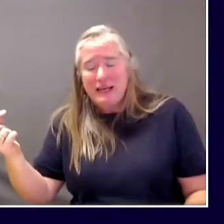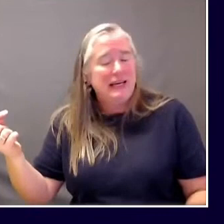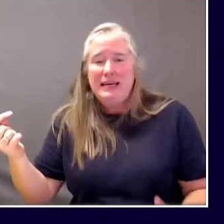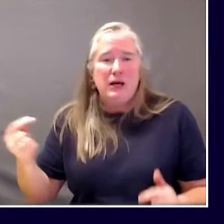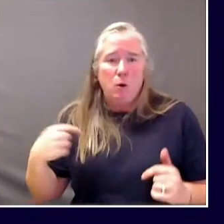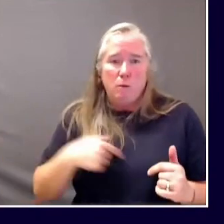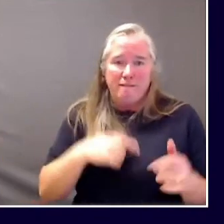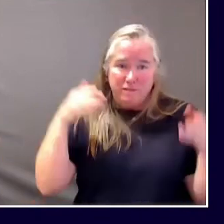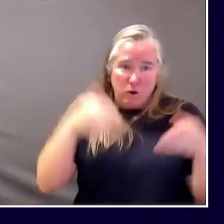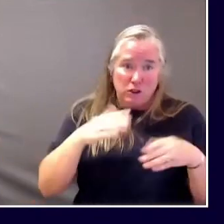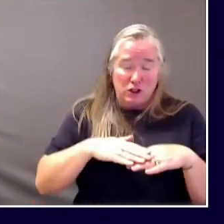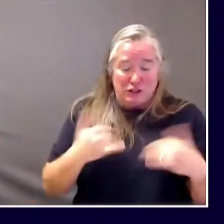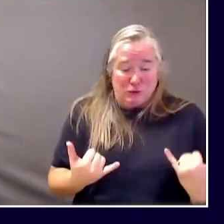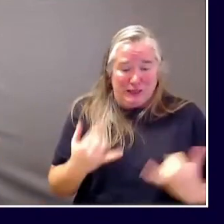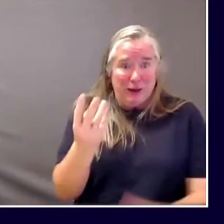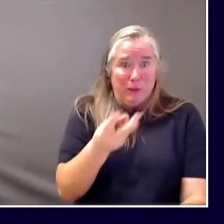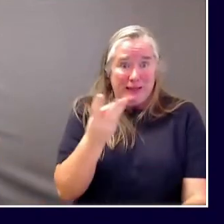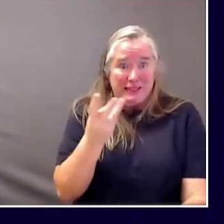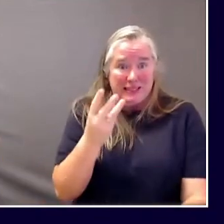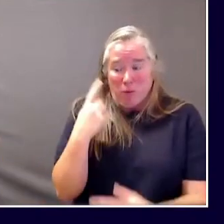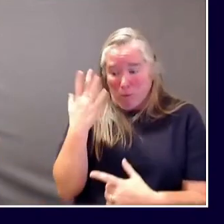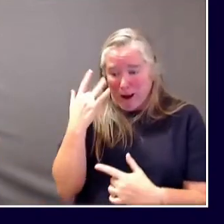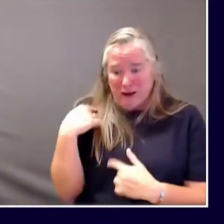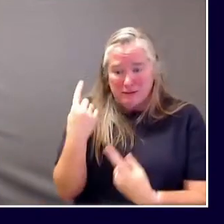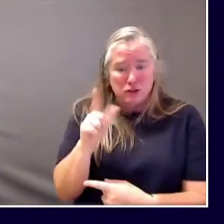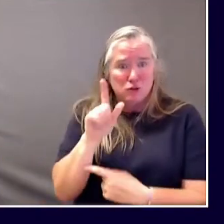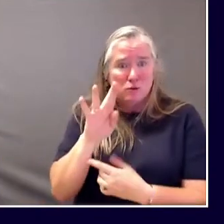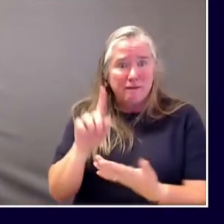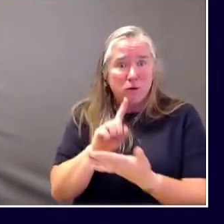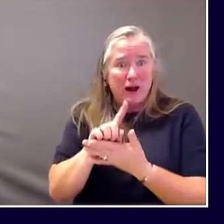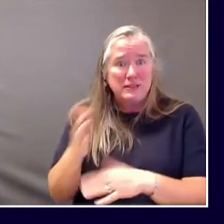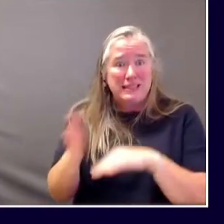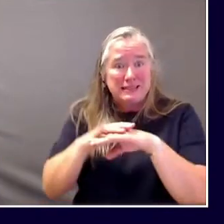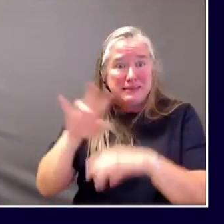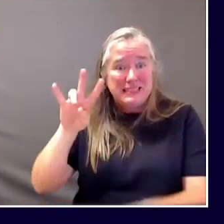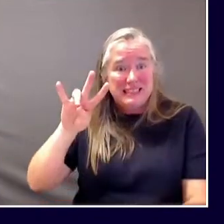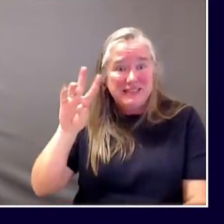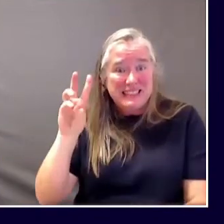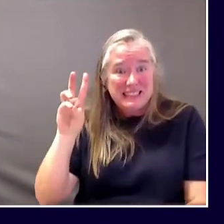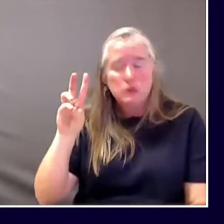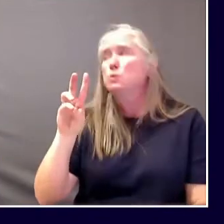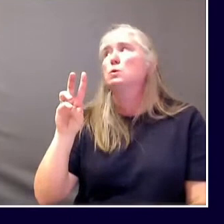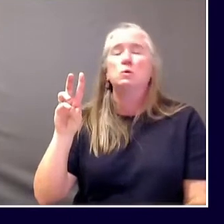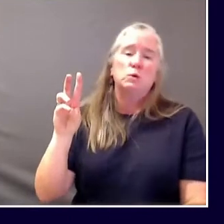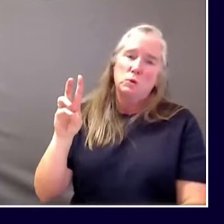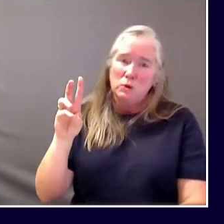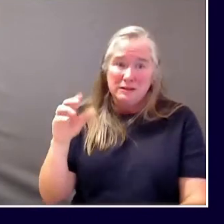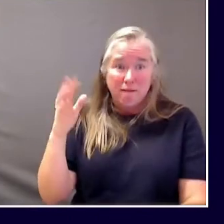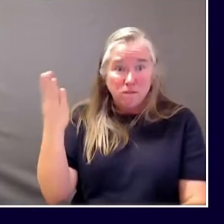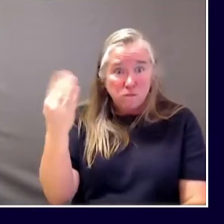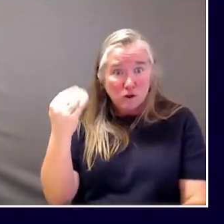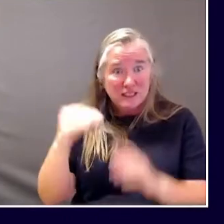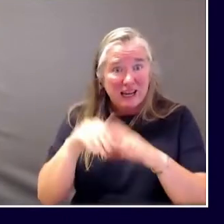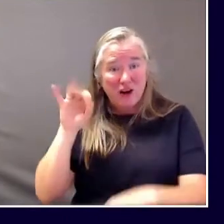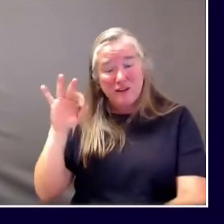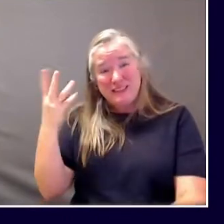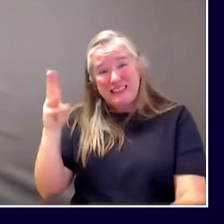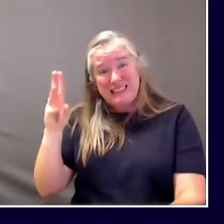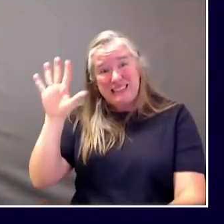the data that we've just seen in the rap the last twenty four hours that's what we're really focused on we're also looking